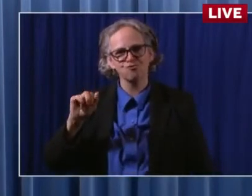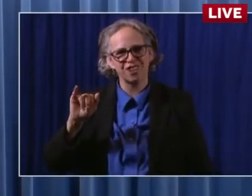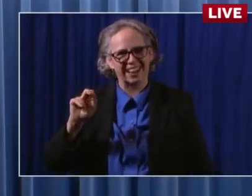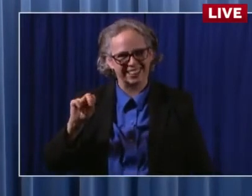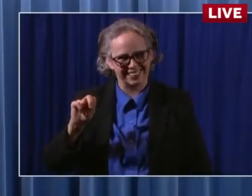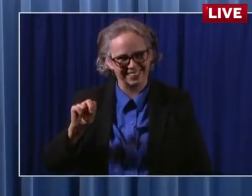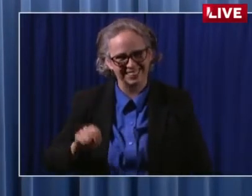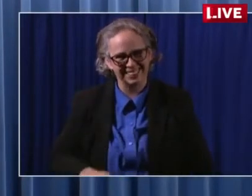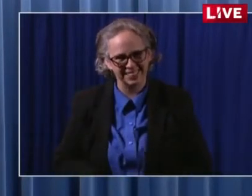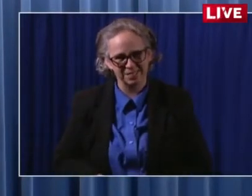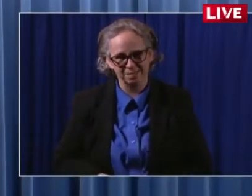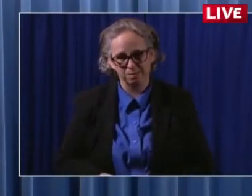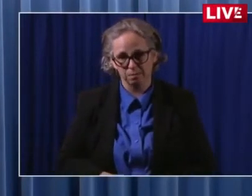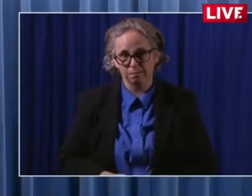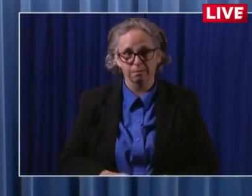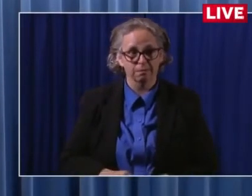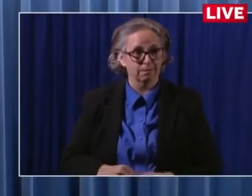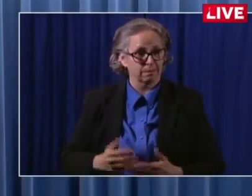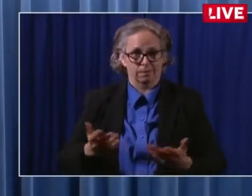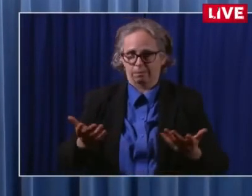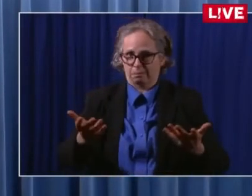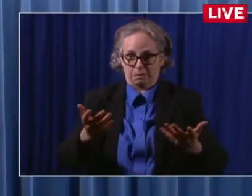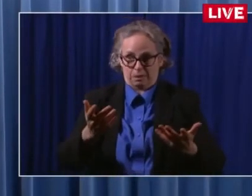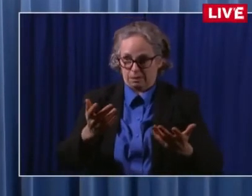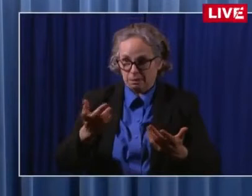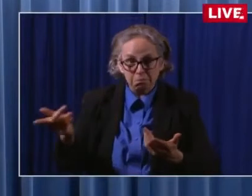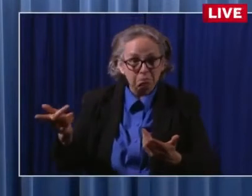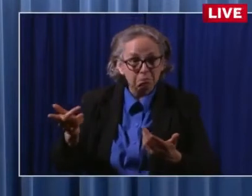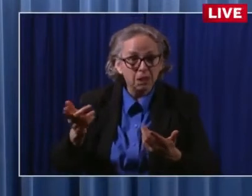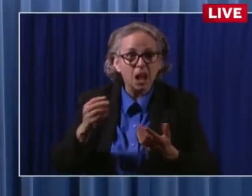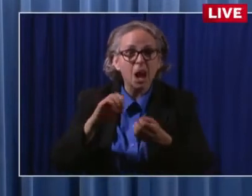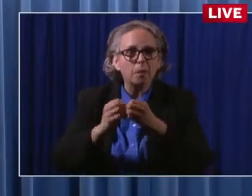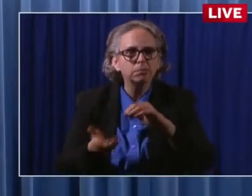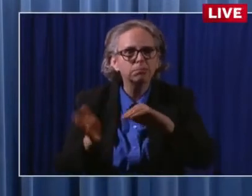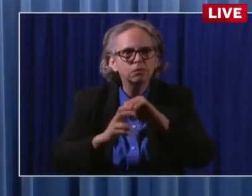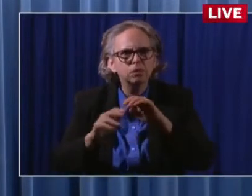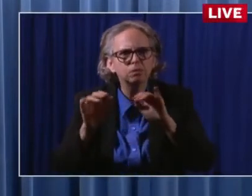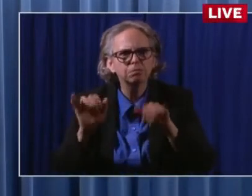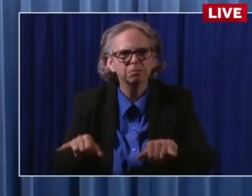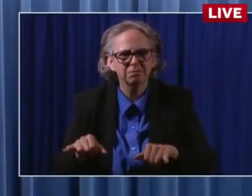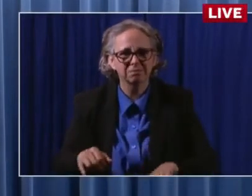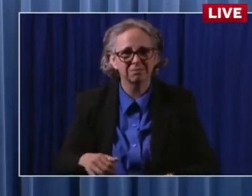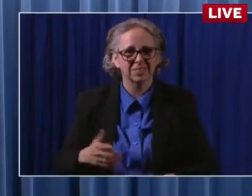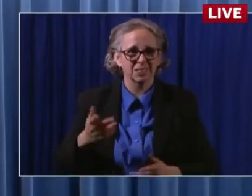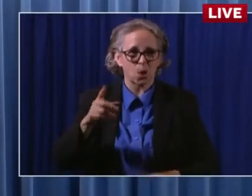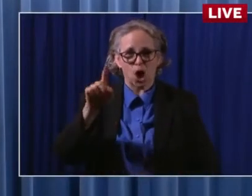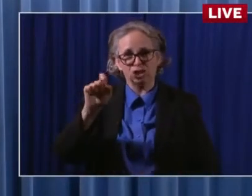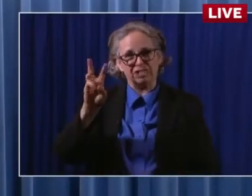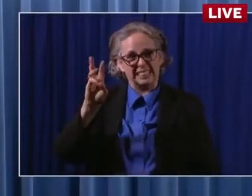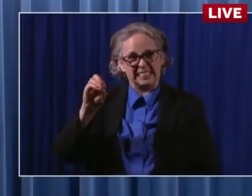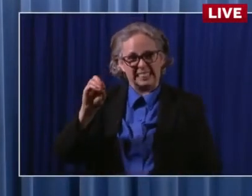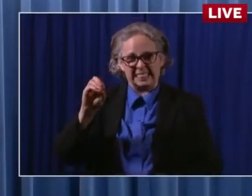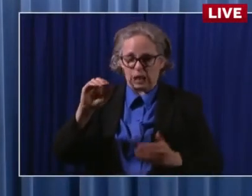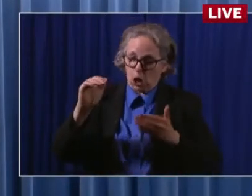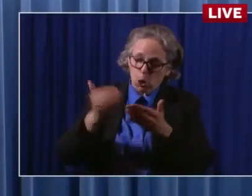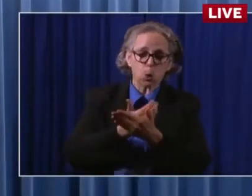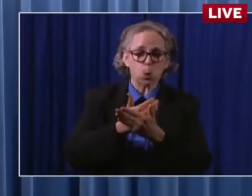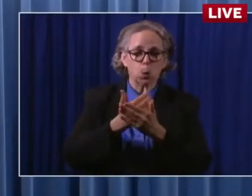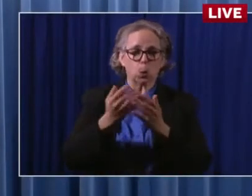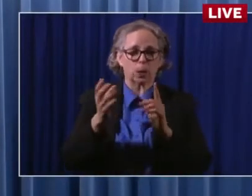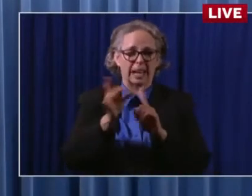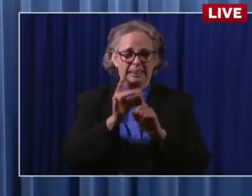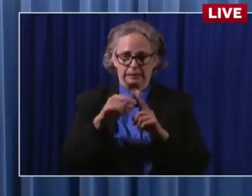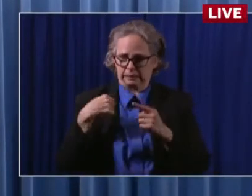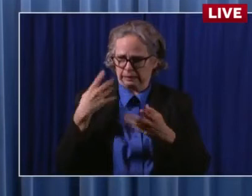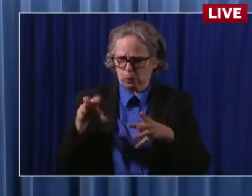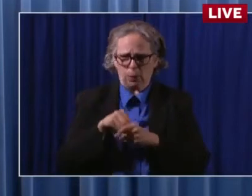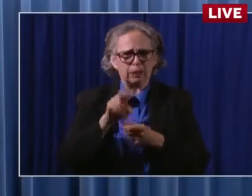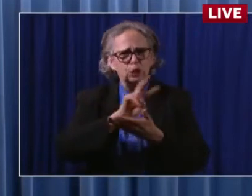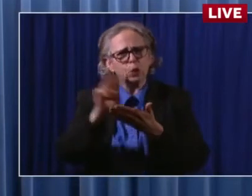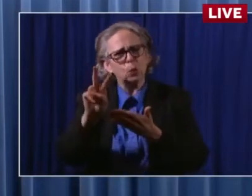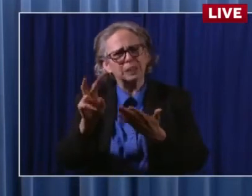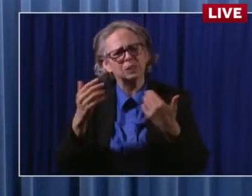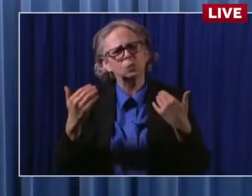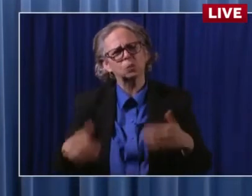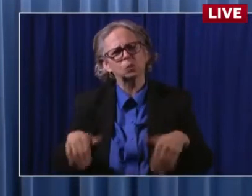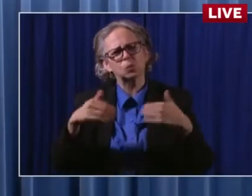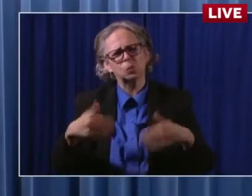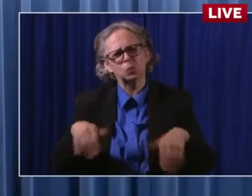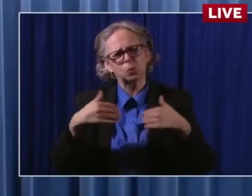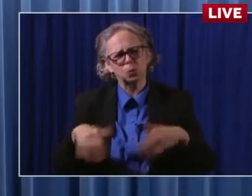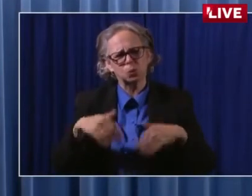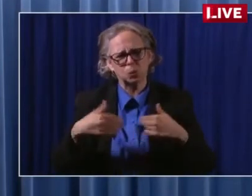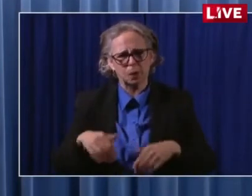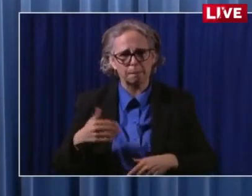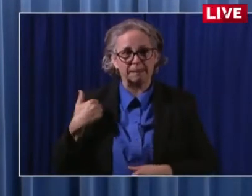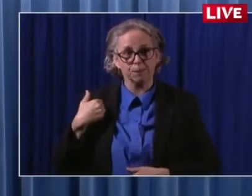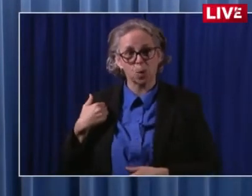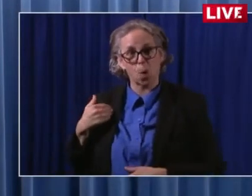DURING THE LAST THREE WEEKS, LORAIN COUNTY’S COVID-19 CASES HAVE INCREASED, REPORTING MORE THAN 160 CASES DURING THE LAST 14 DAYS.